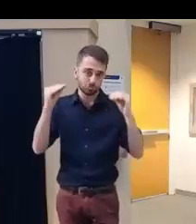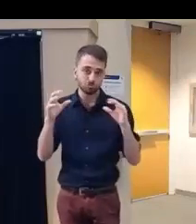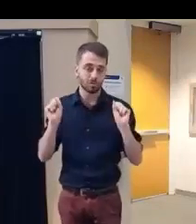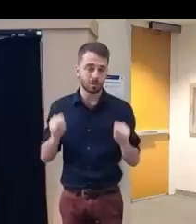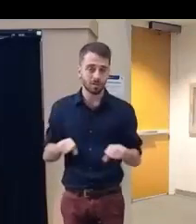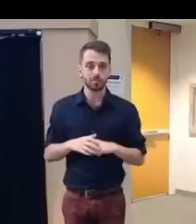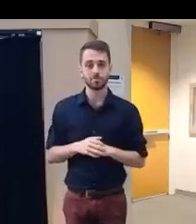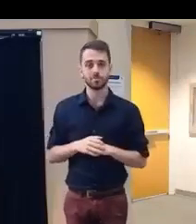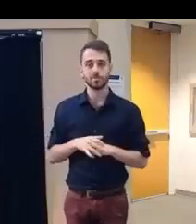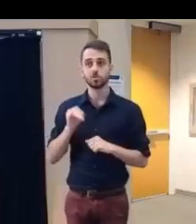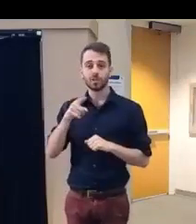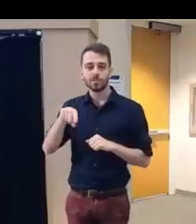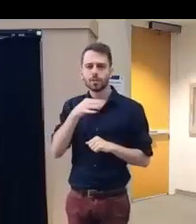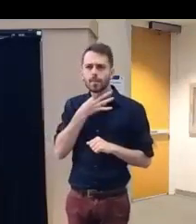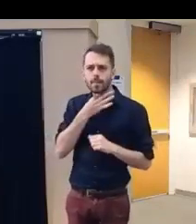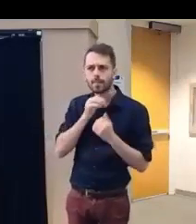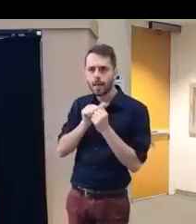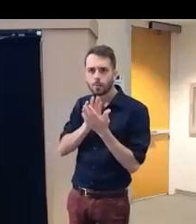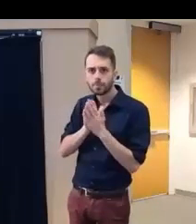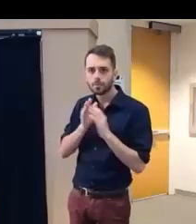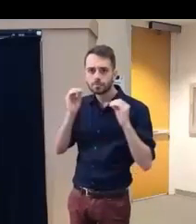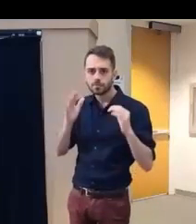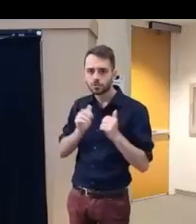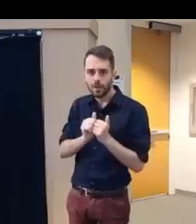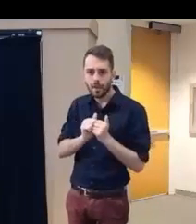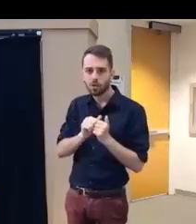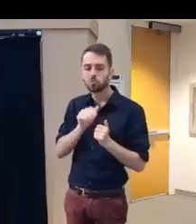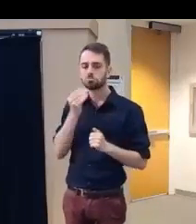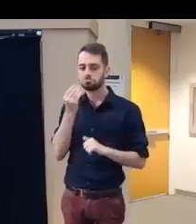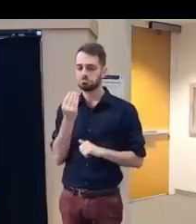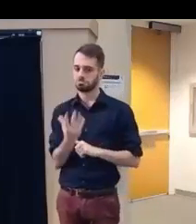you're talking about how do I become involved some things in here that are low hanging fruit would be